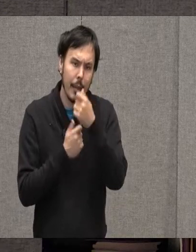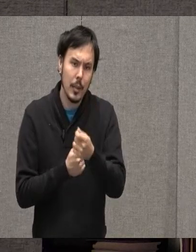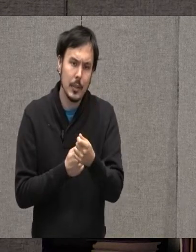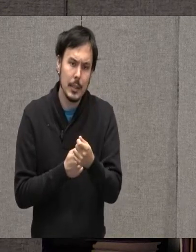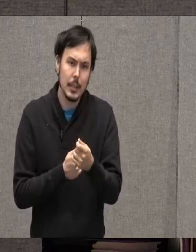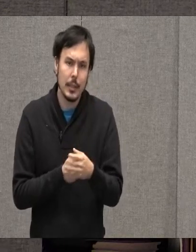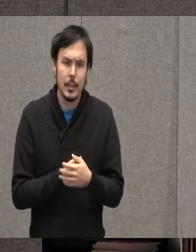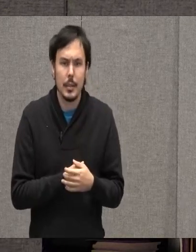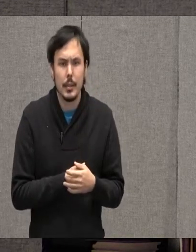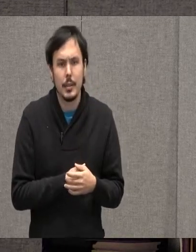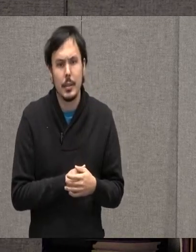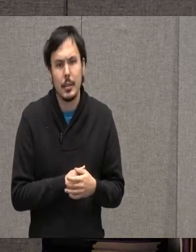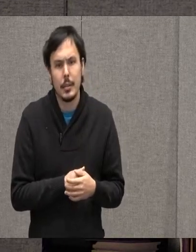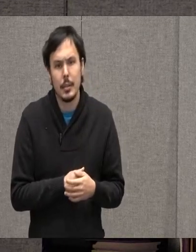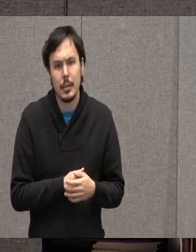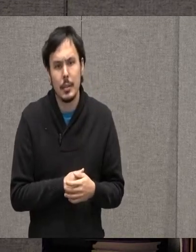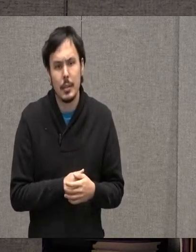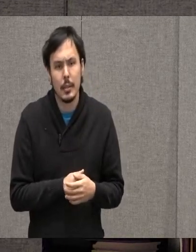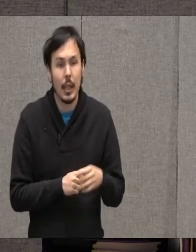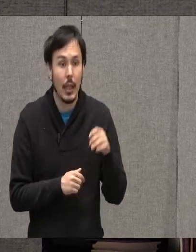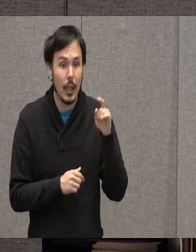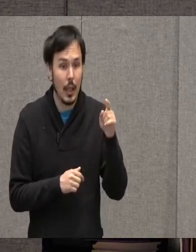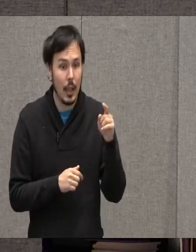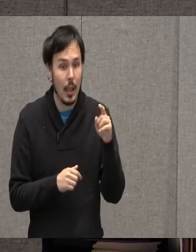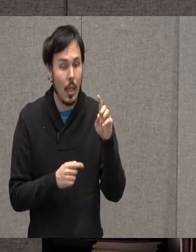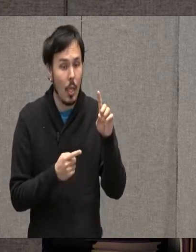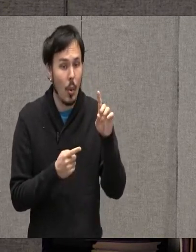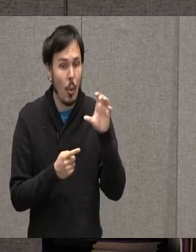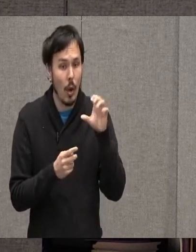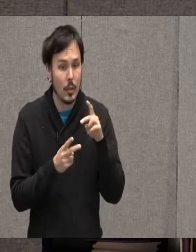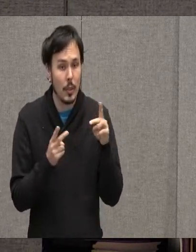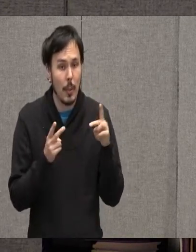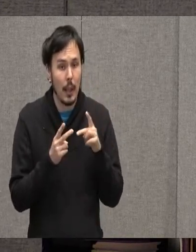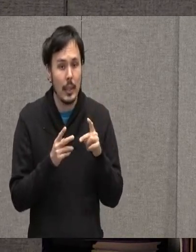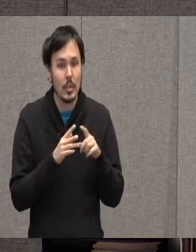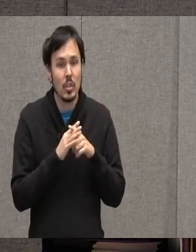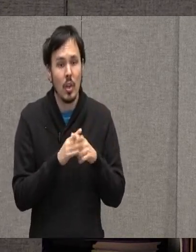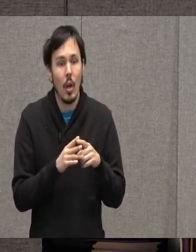that this part goes one, two, three, four